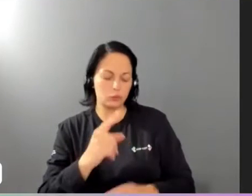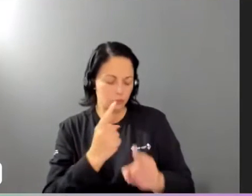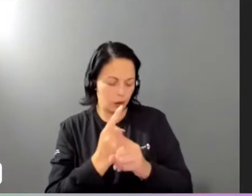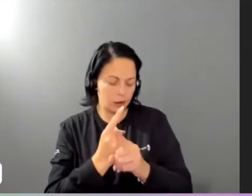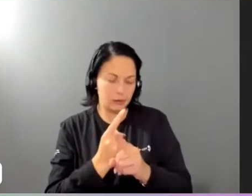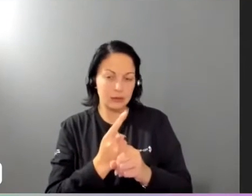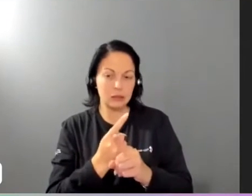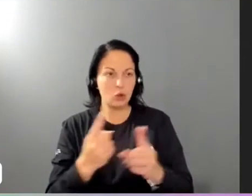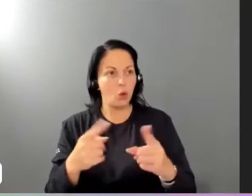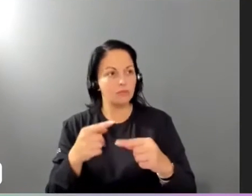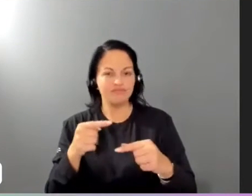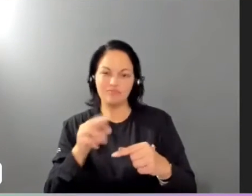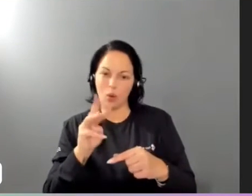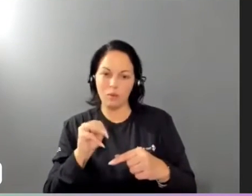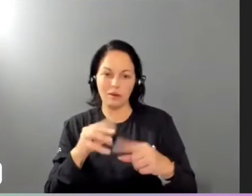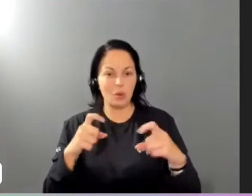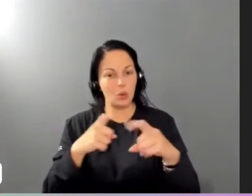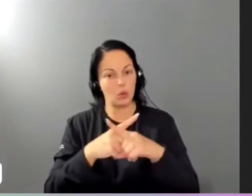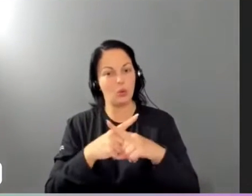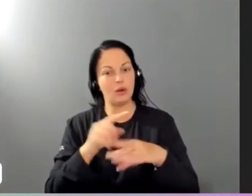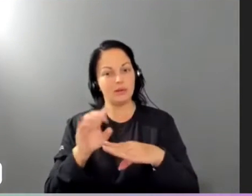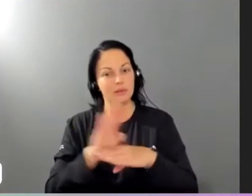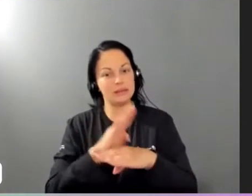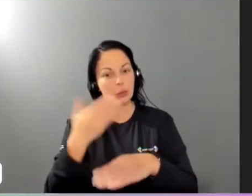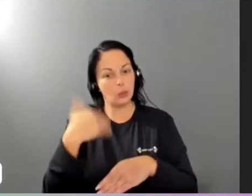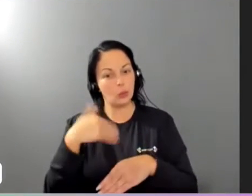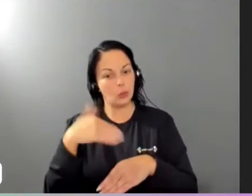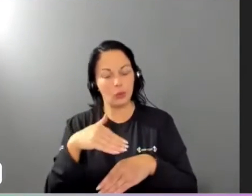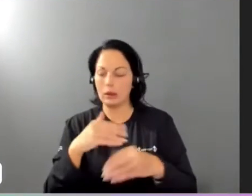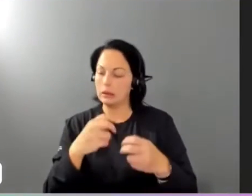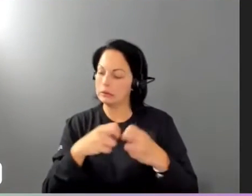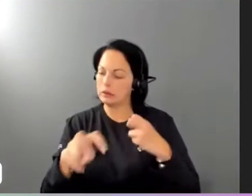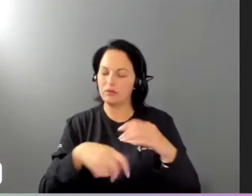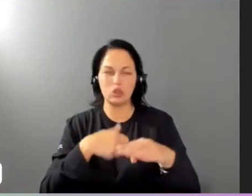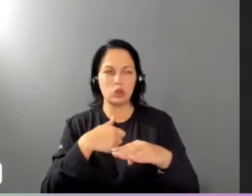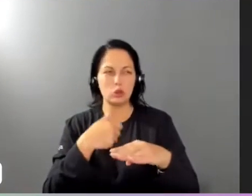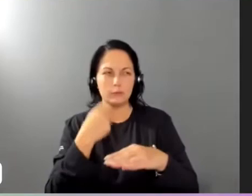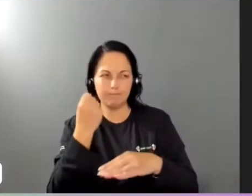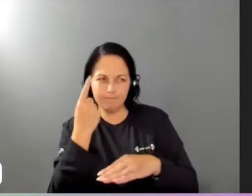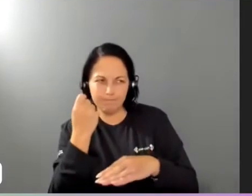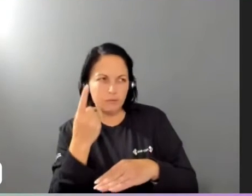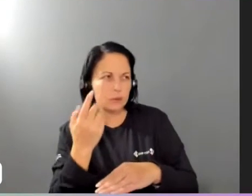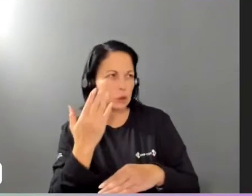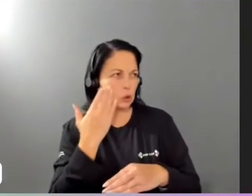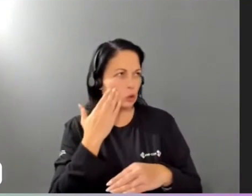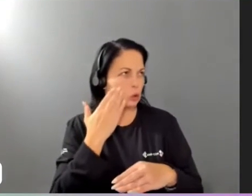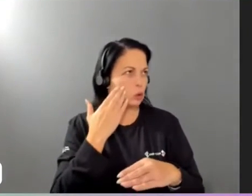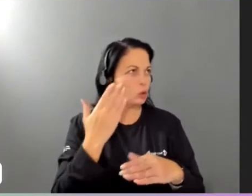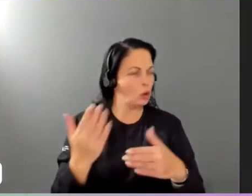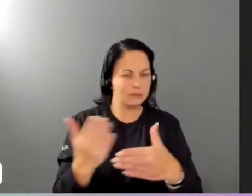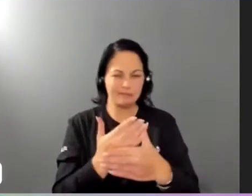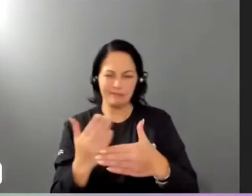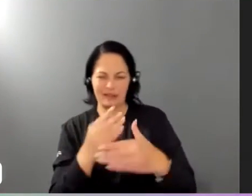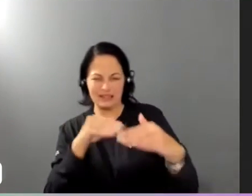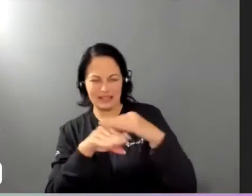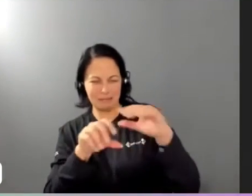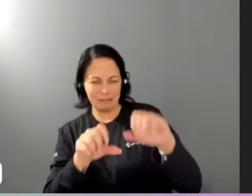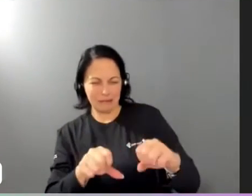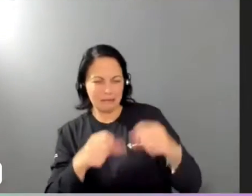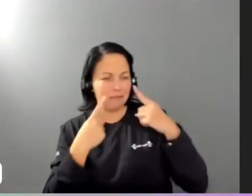driving maturity model work? [JONATHAN] It's a very powerful tool, right? So within our complex business, hard to establish it's often where we